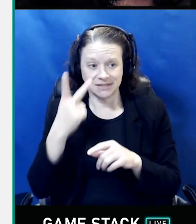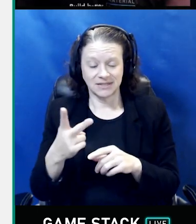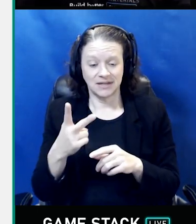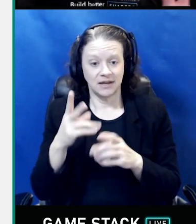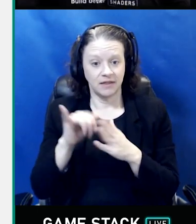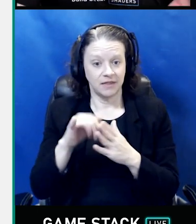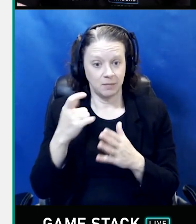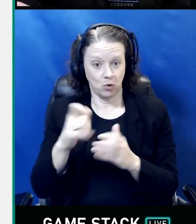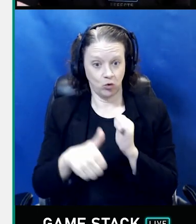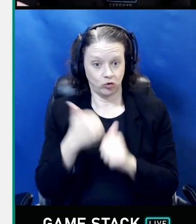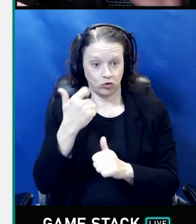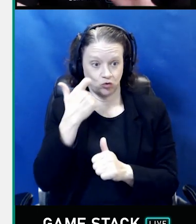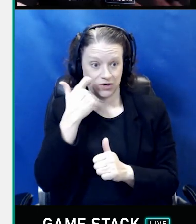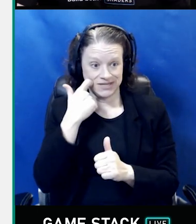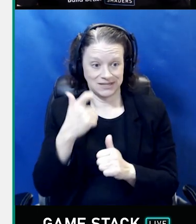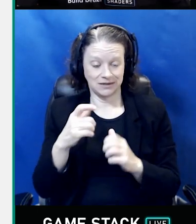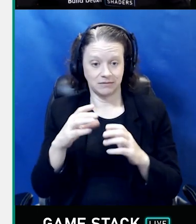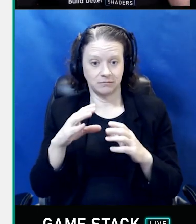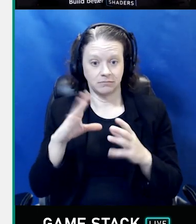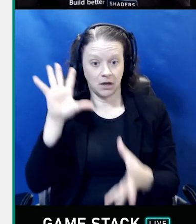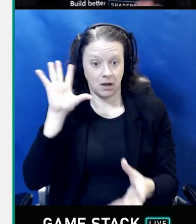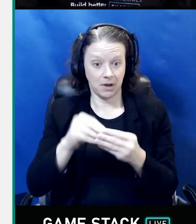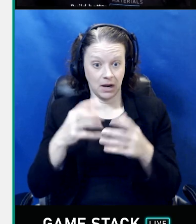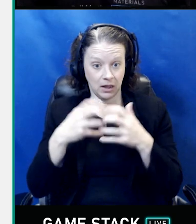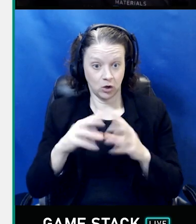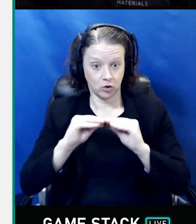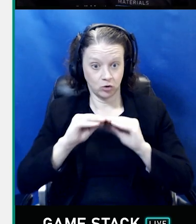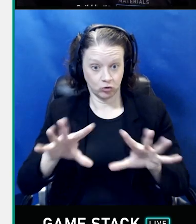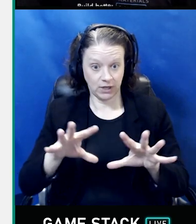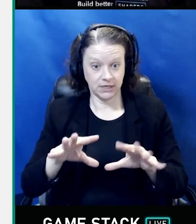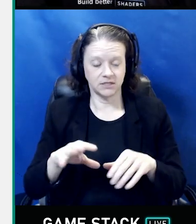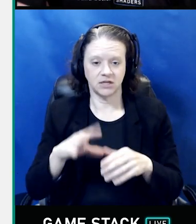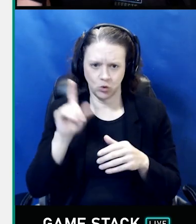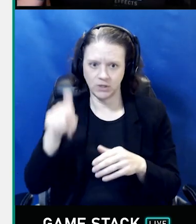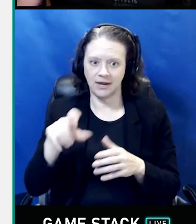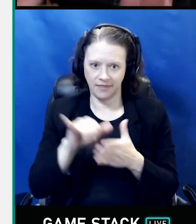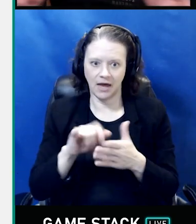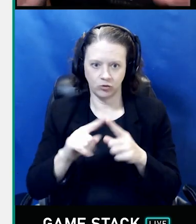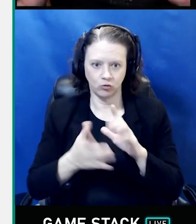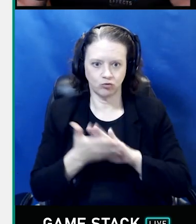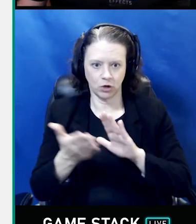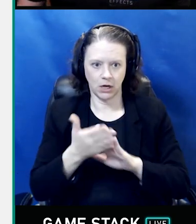You will need to get this release in order to run Shader model 6.6. The other thing you're going to